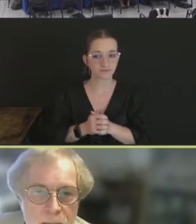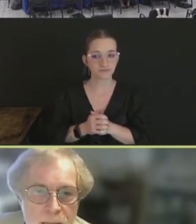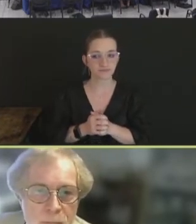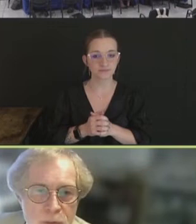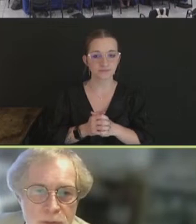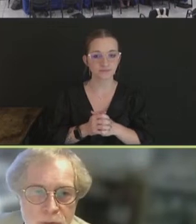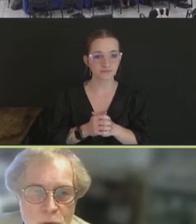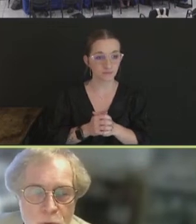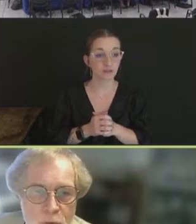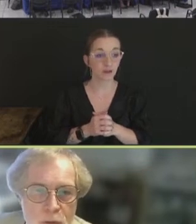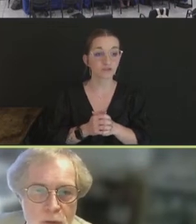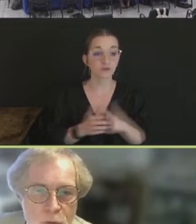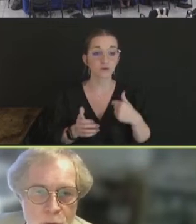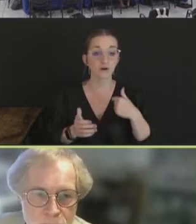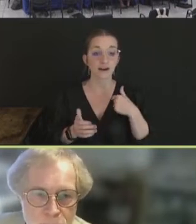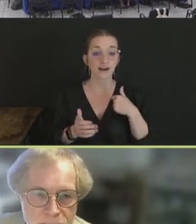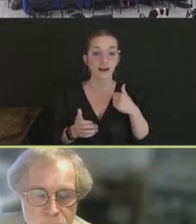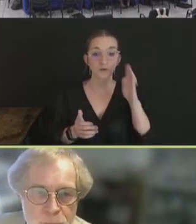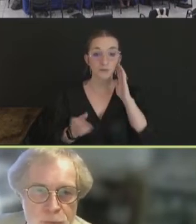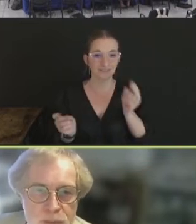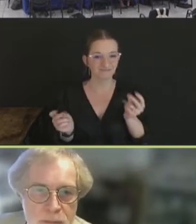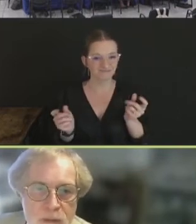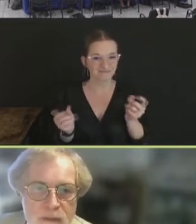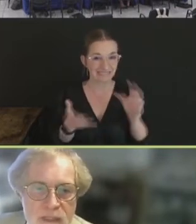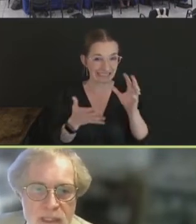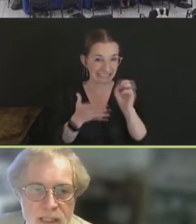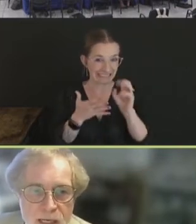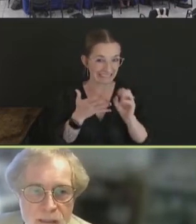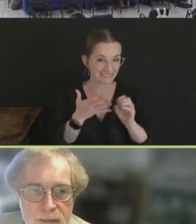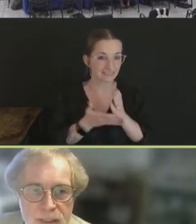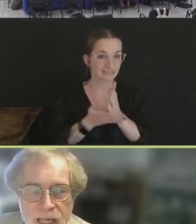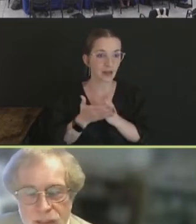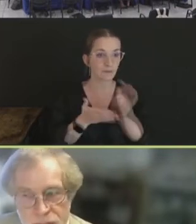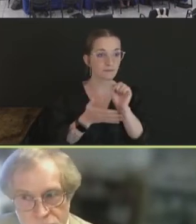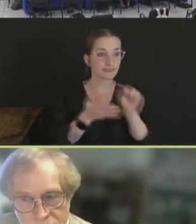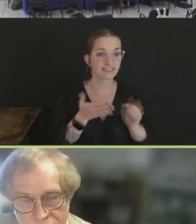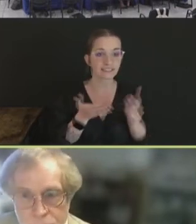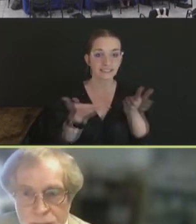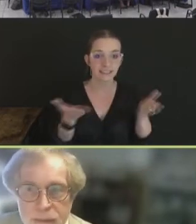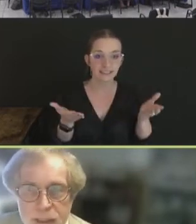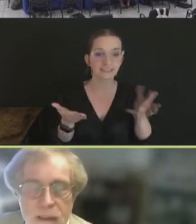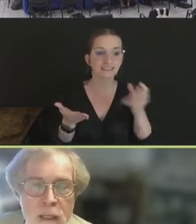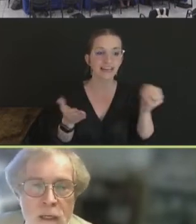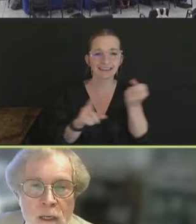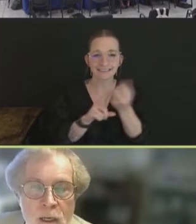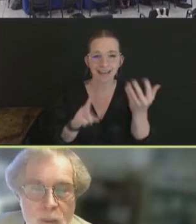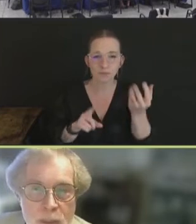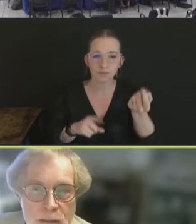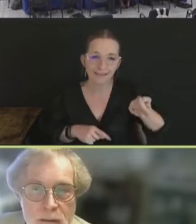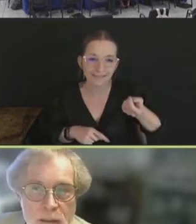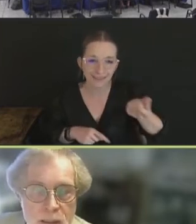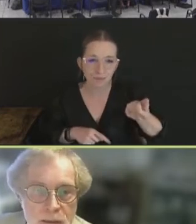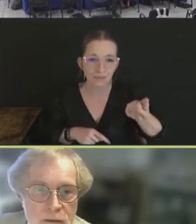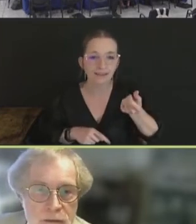I'm going to go quickly through some of these items and just elaborate a bit on what Dr.